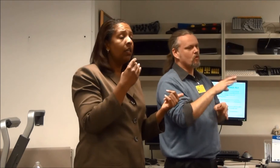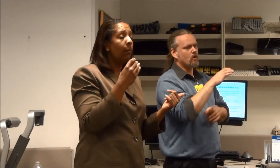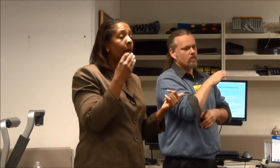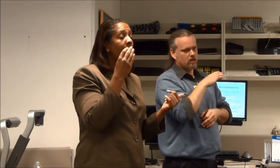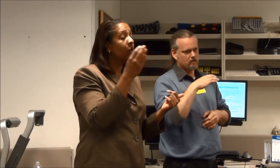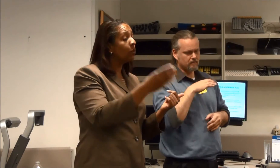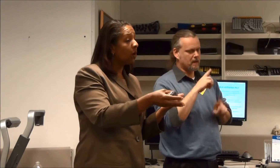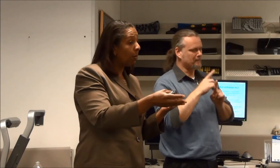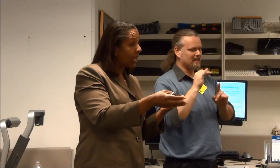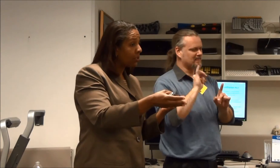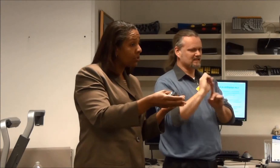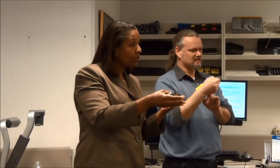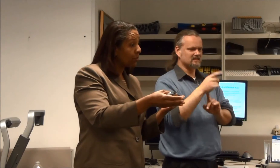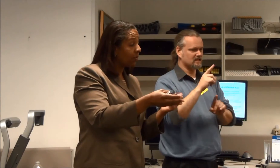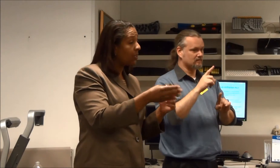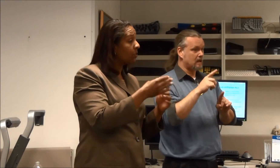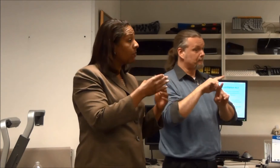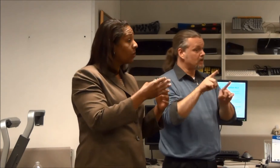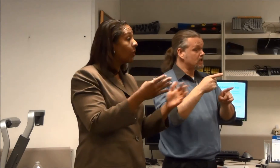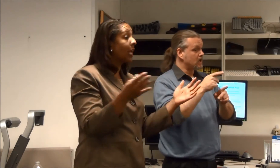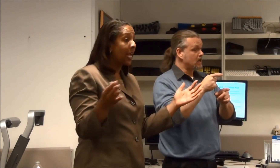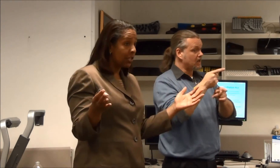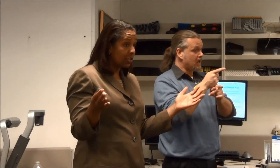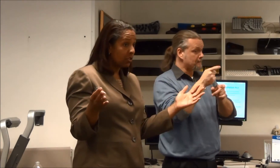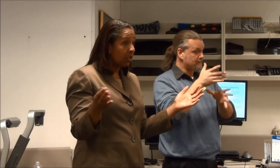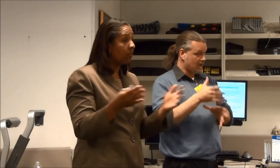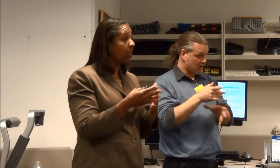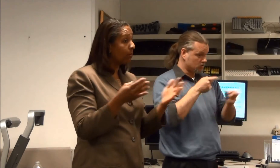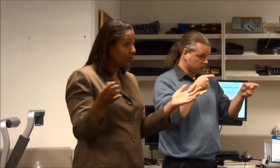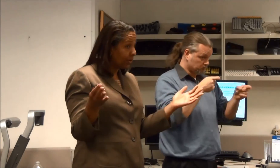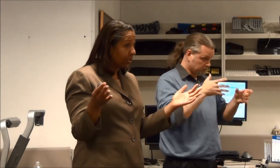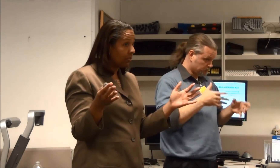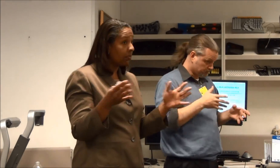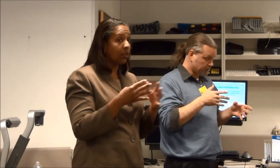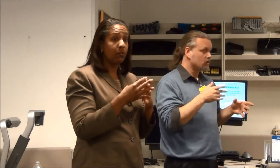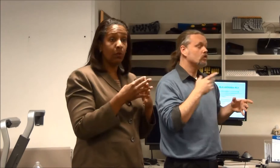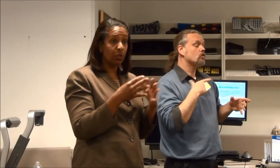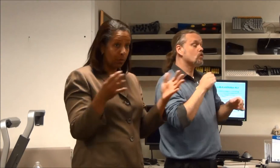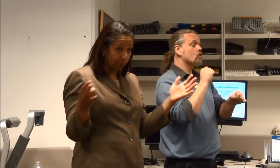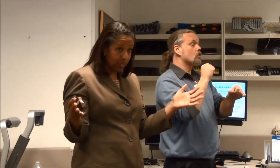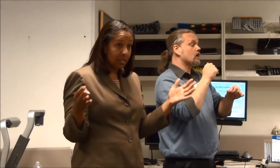But if you are a manager/supervisor, you are an agent of the employer, therefore you represent